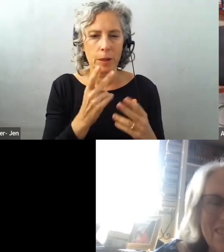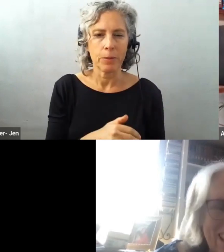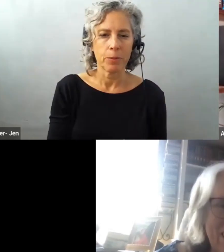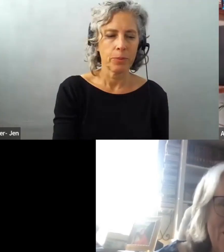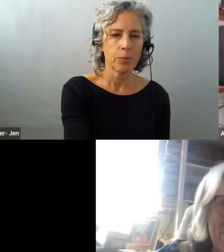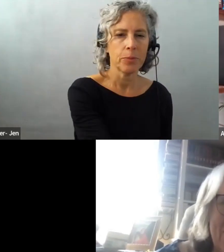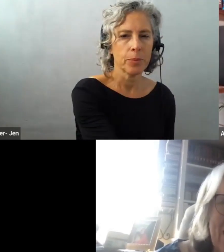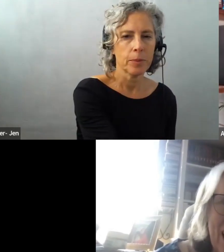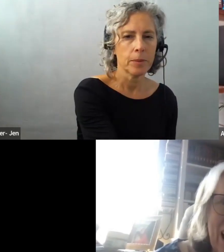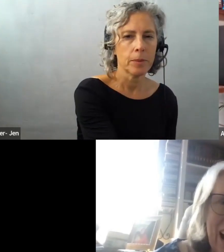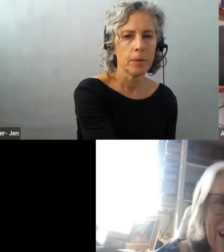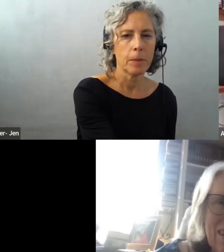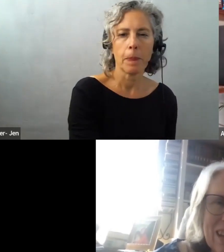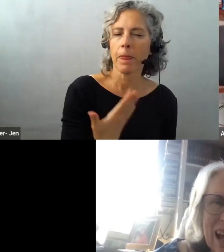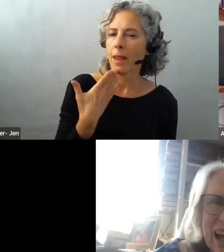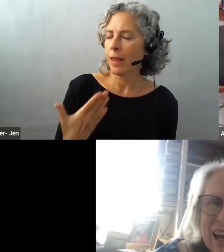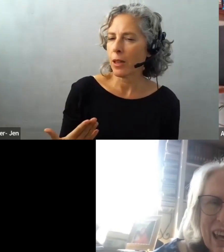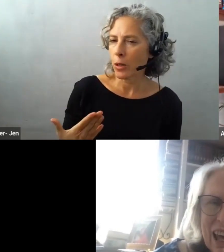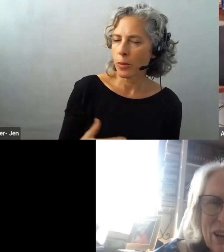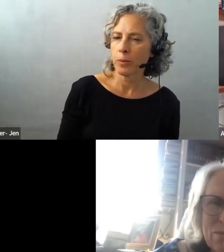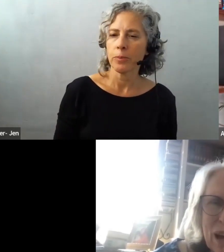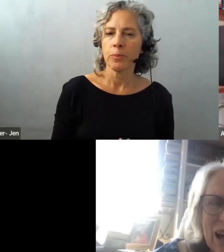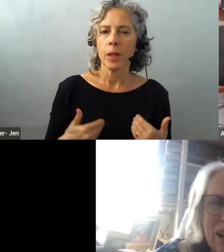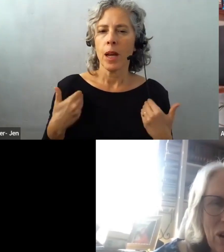Susan Yuan: Thank you. I am a